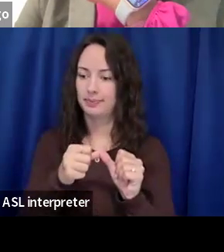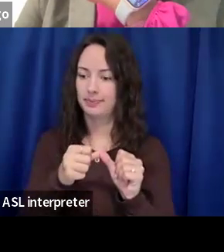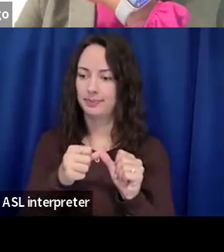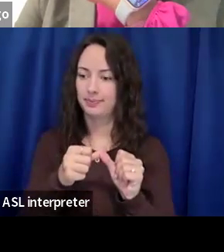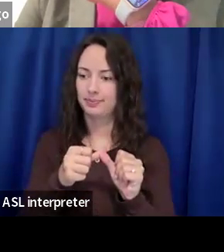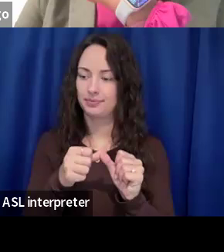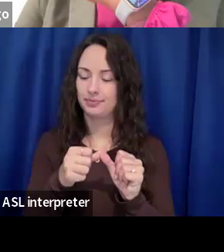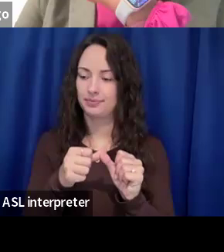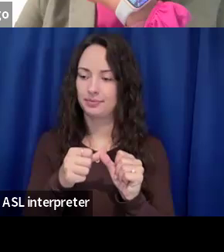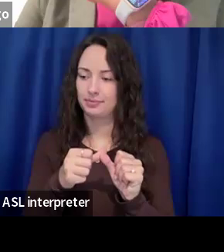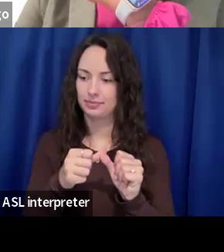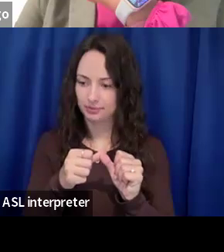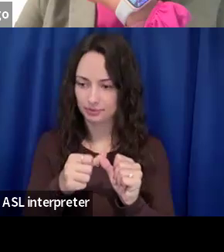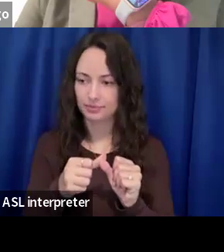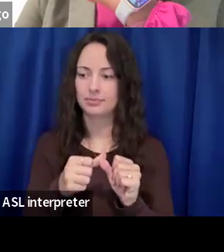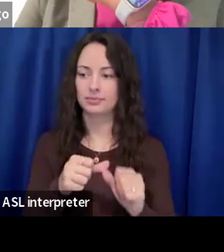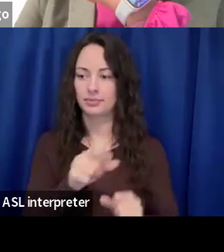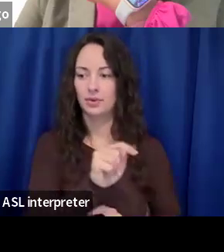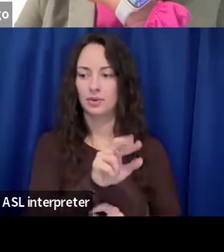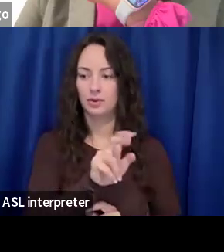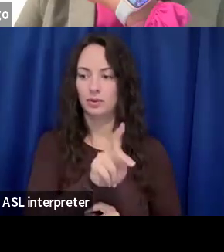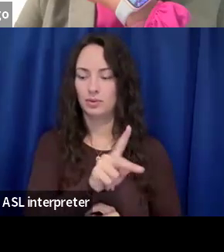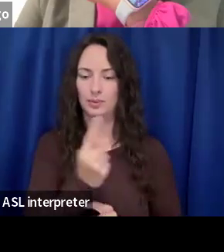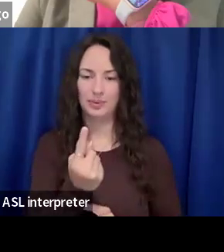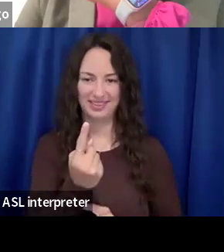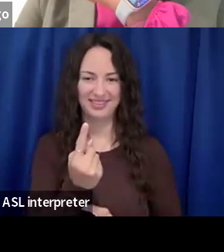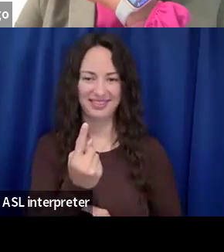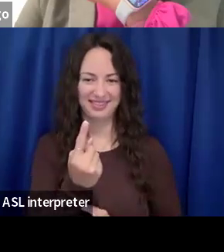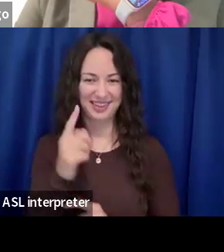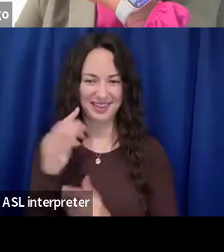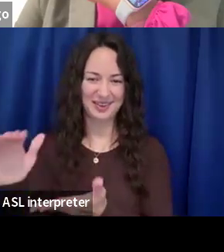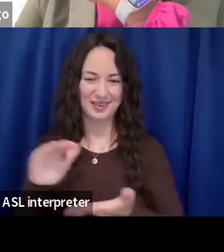started our track one grant, it seems like